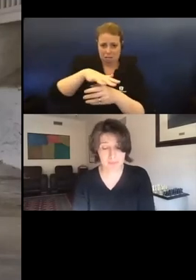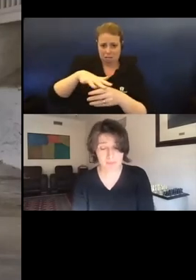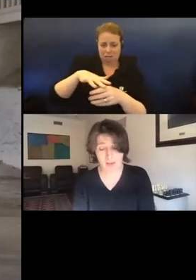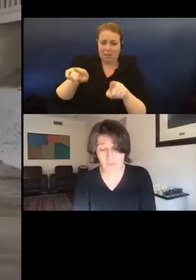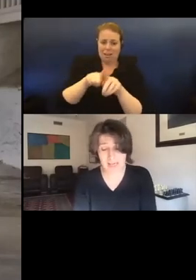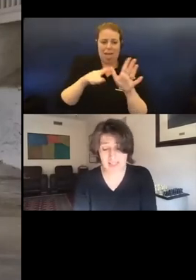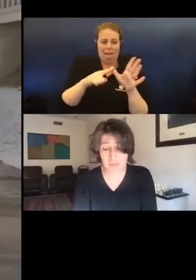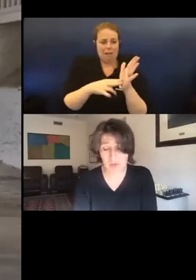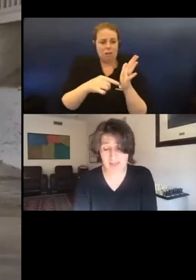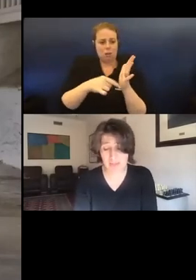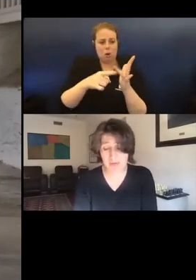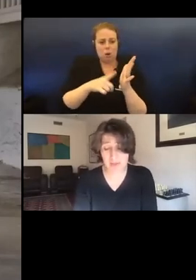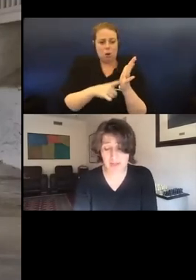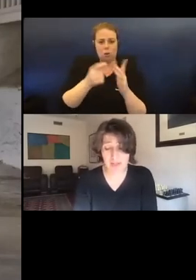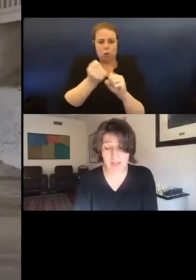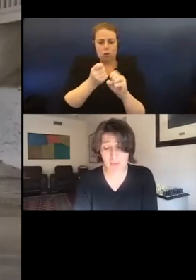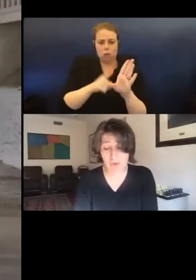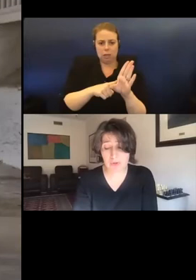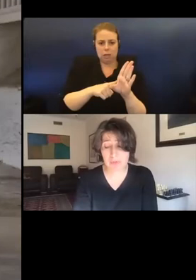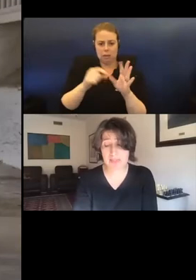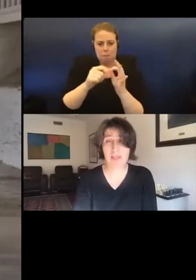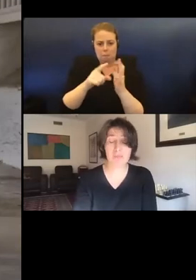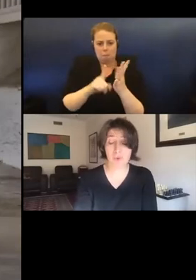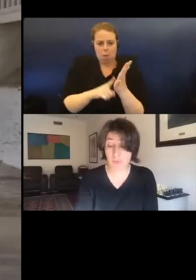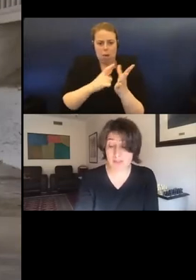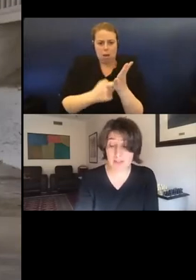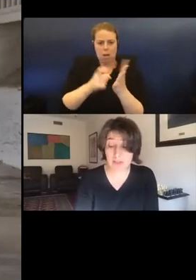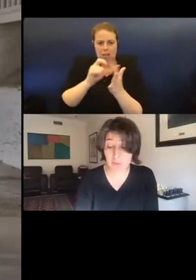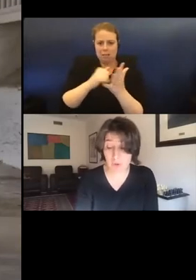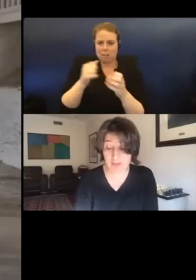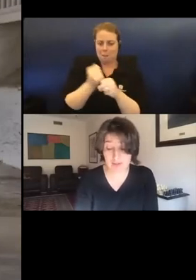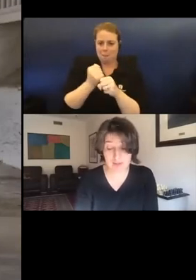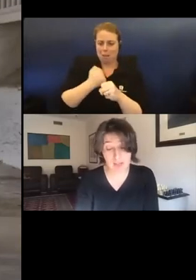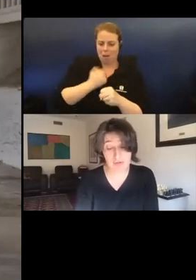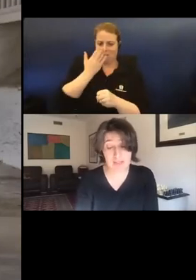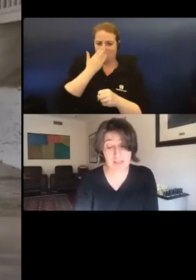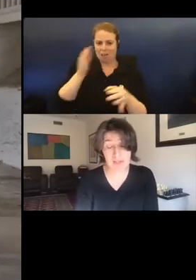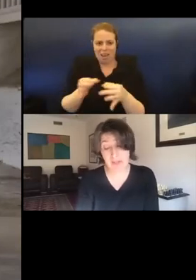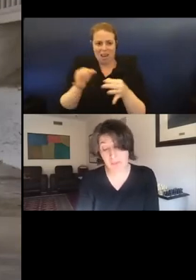i've made these bollards in my front yard mostly from recycled polystyrene boxes rendering them in